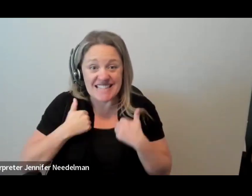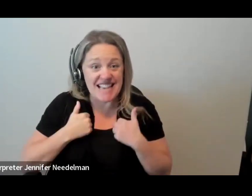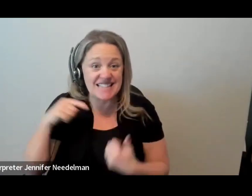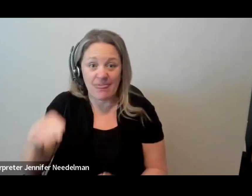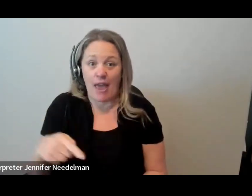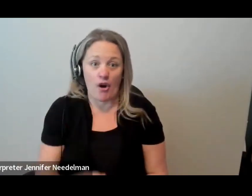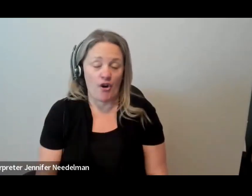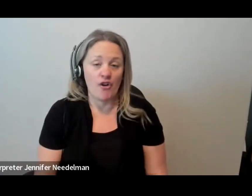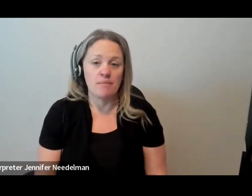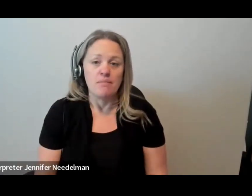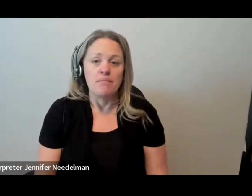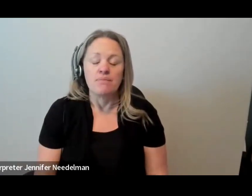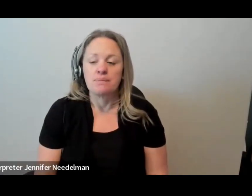And so how,